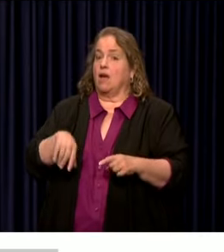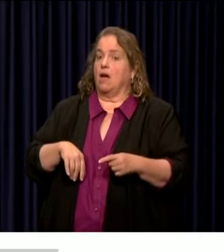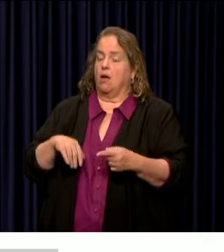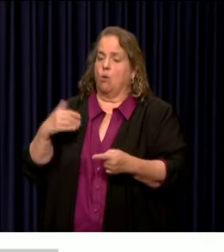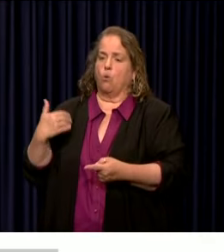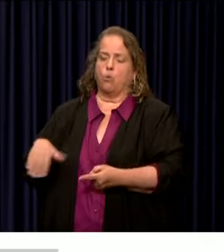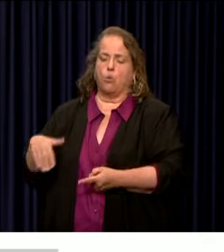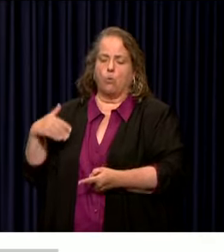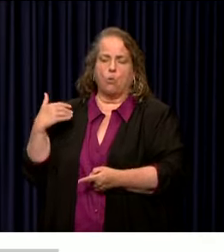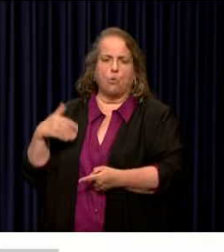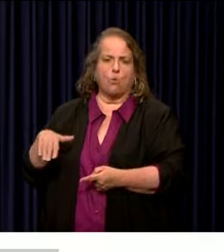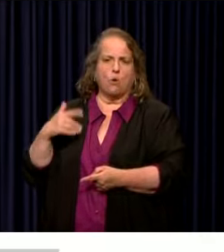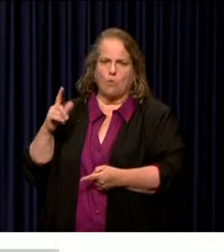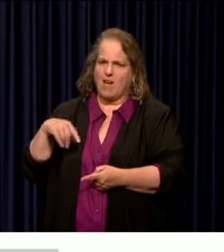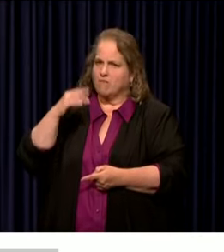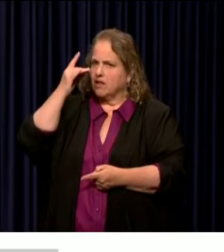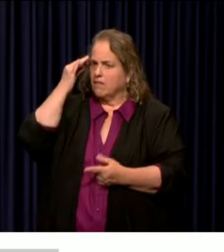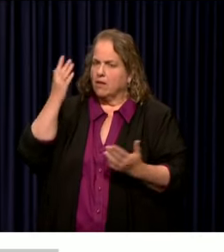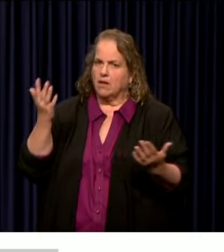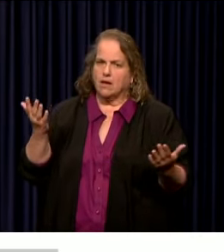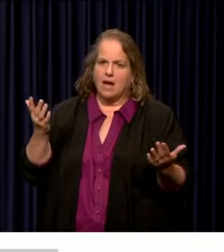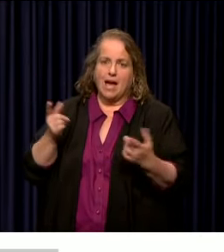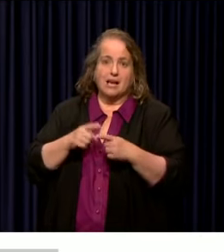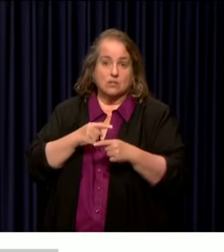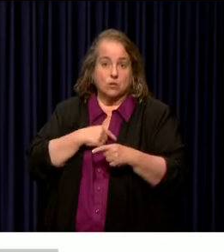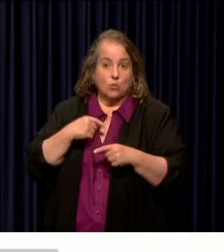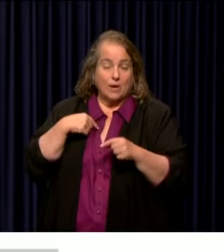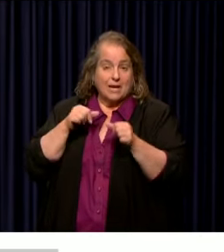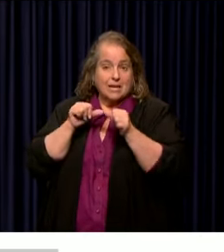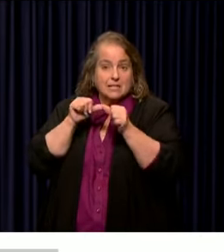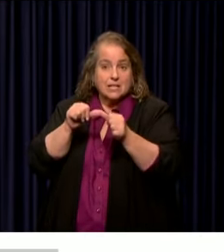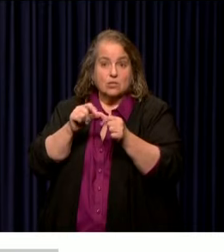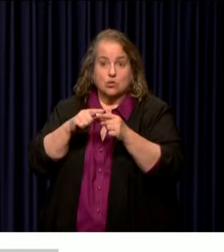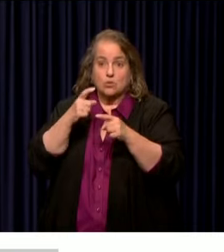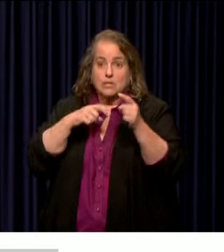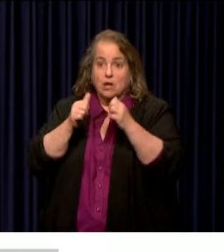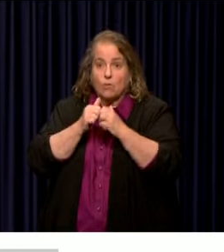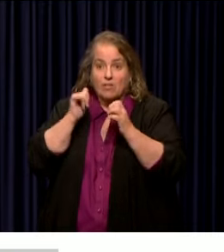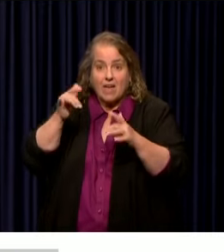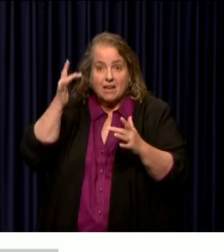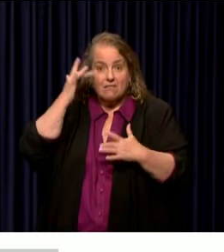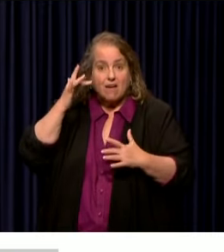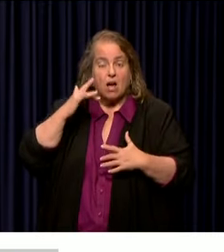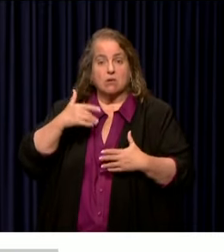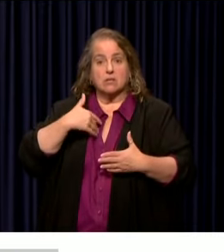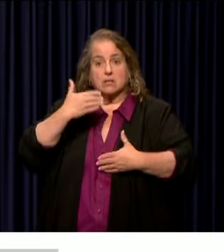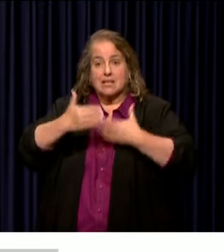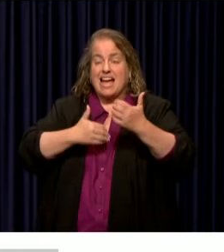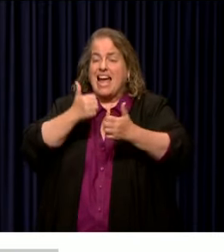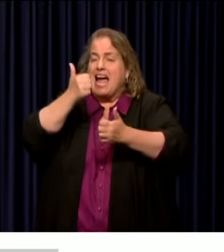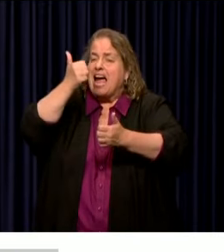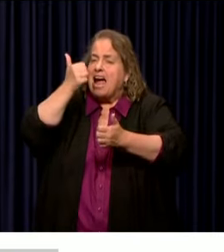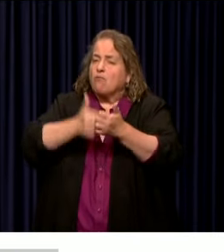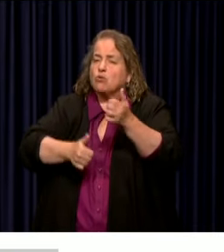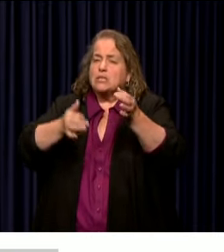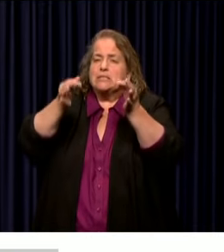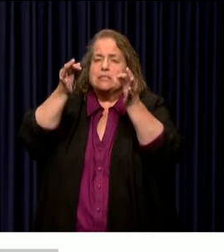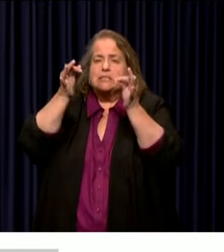NUMBER OF CENTRAL KENTUCKY BUSINESSES FROM SOME OF THE BIGGEST TO SOME MEDIUM SIZE AND